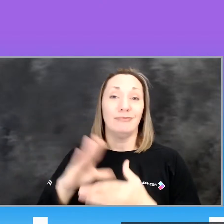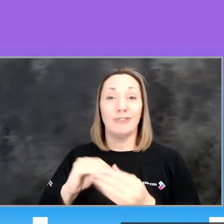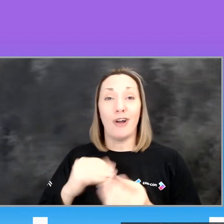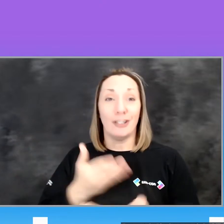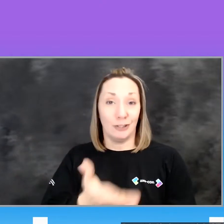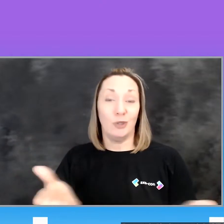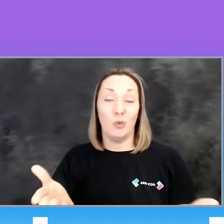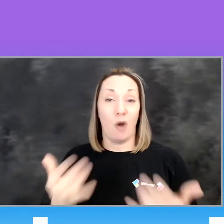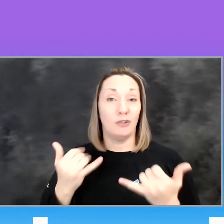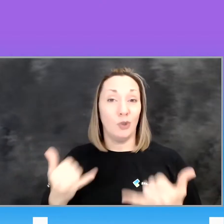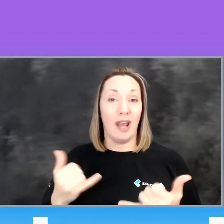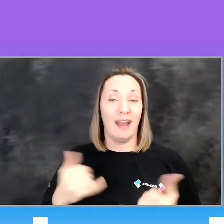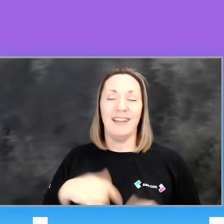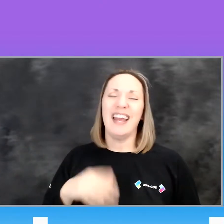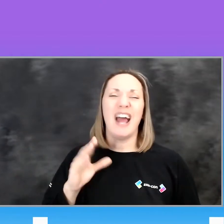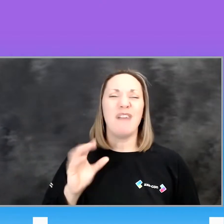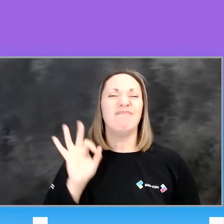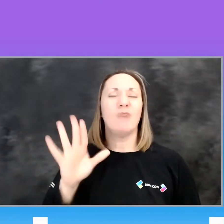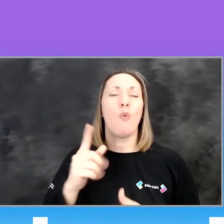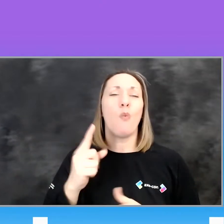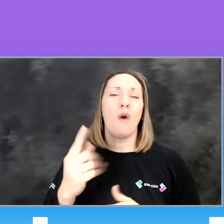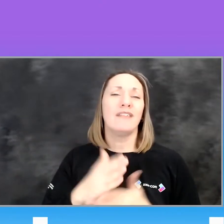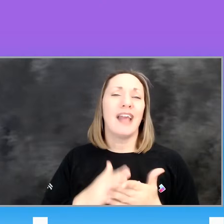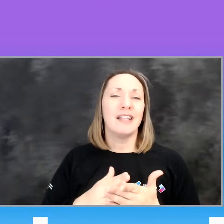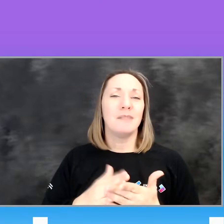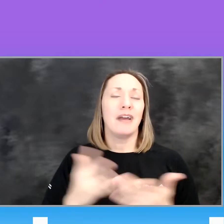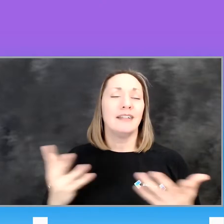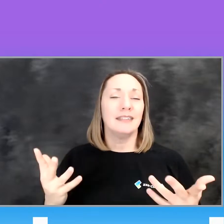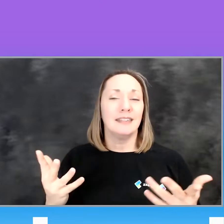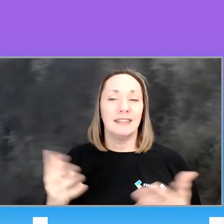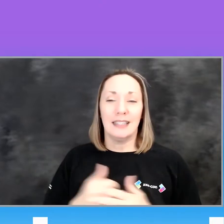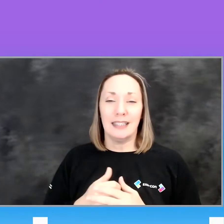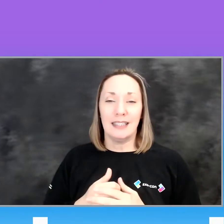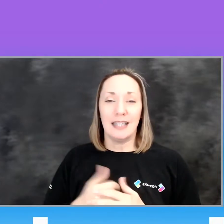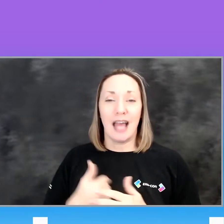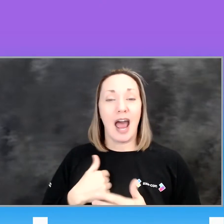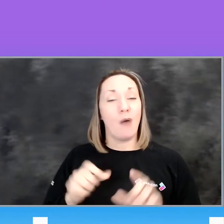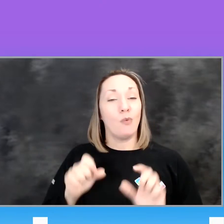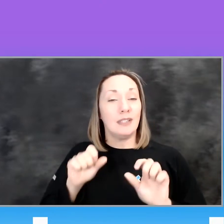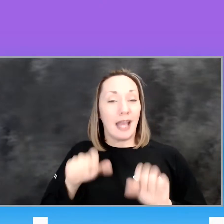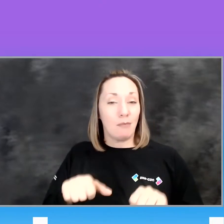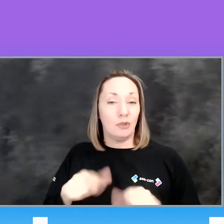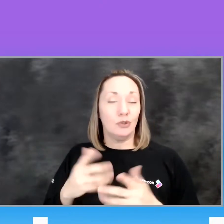will say that one of the aspects